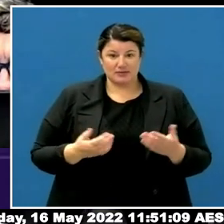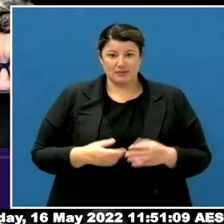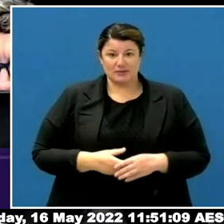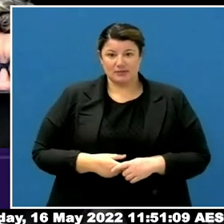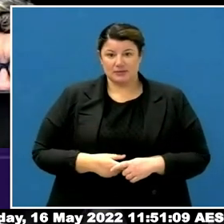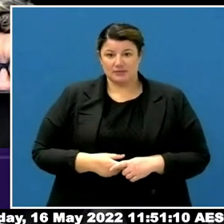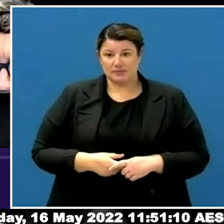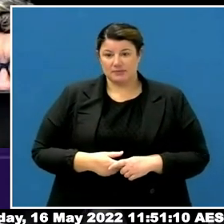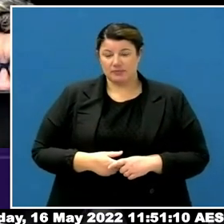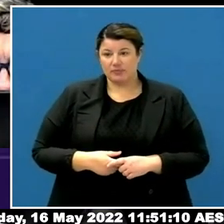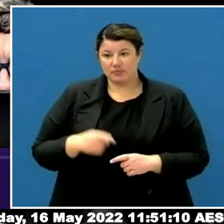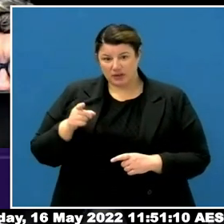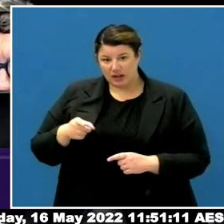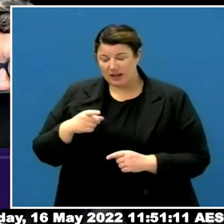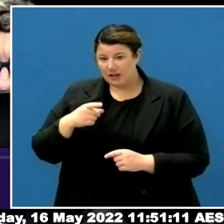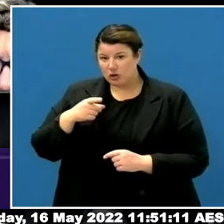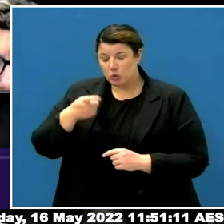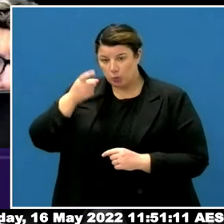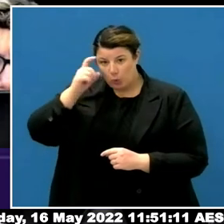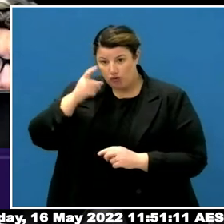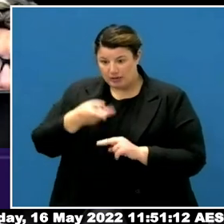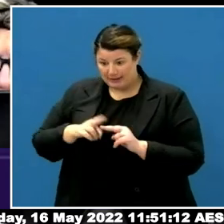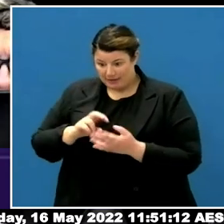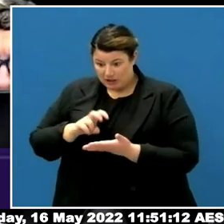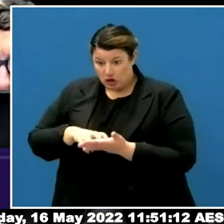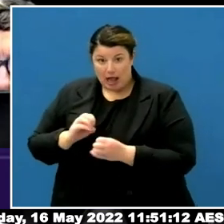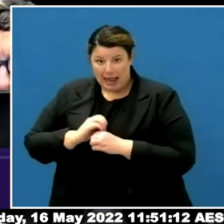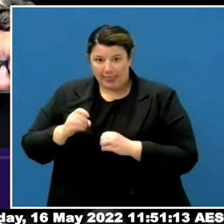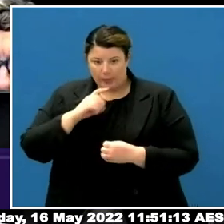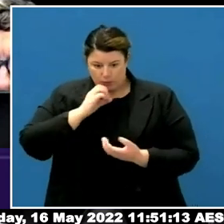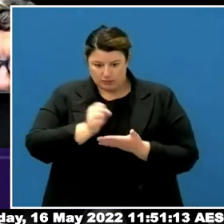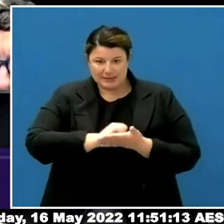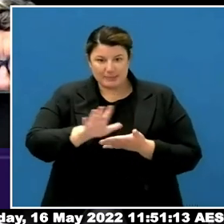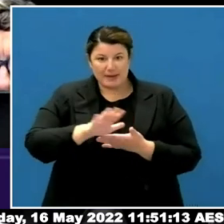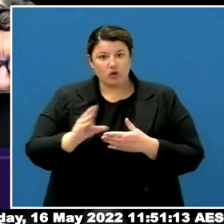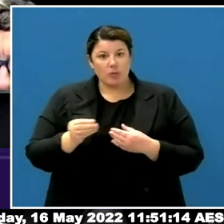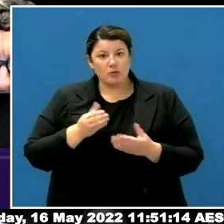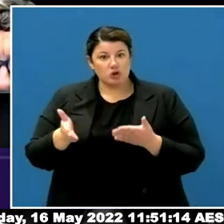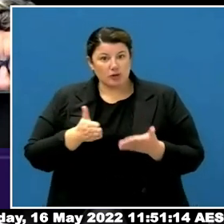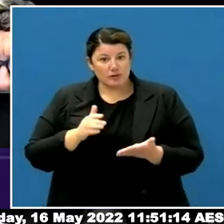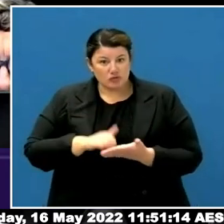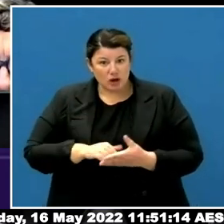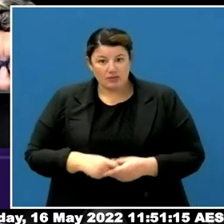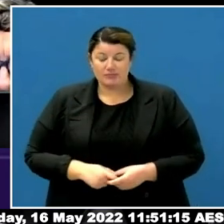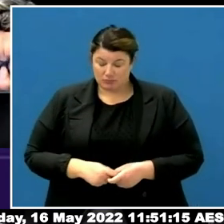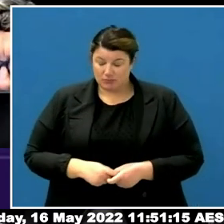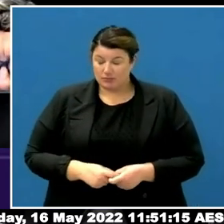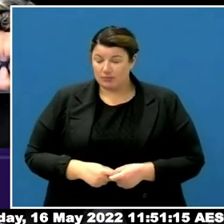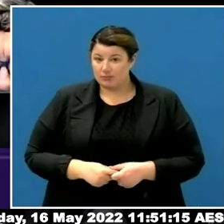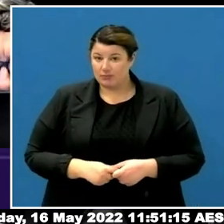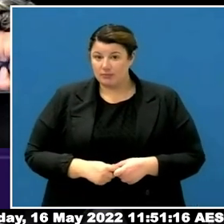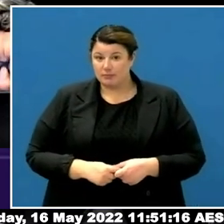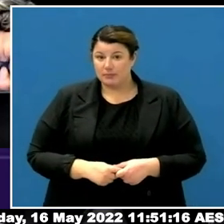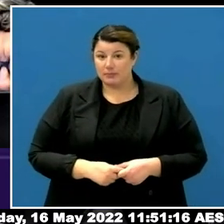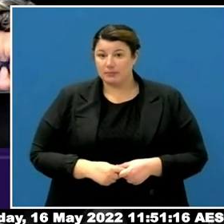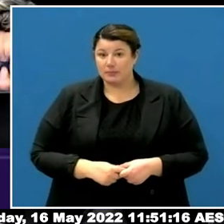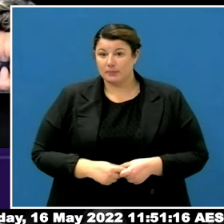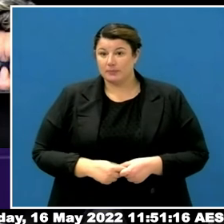that he would be suspended. SALLY: Yes. If the agreement wasn't signed. Yes. CHAIR: I think Commissioner Bennett has- Yes, Commissioner Bennett.